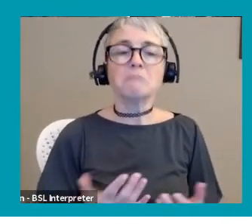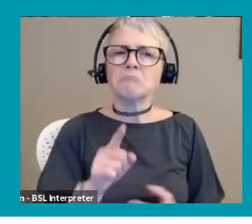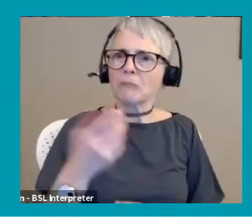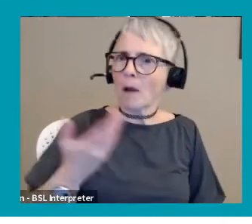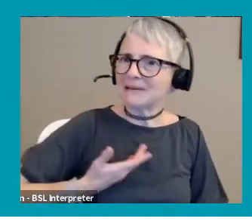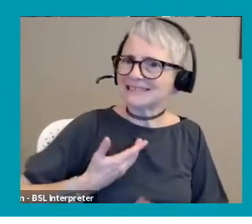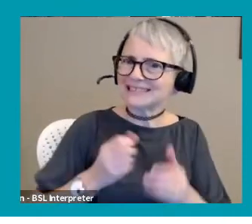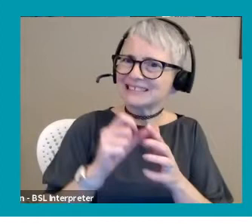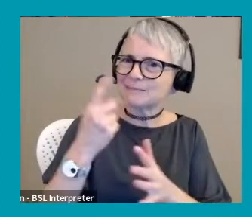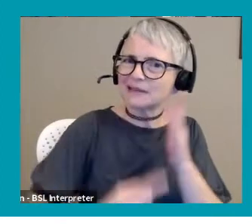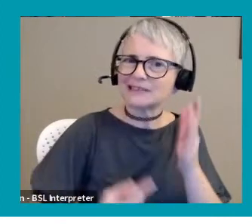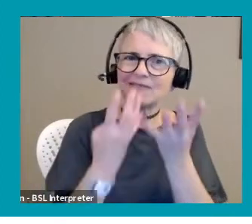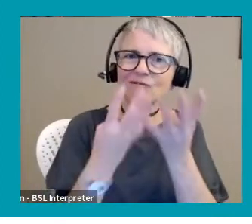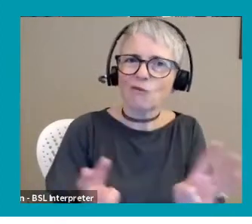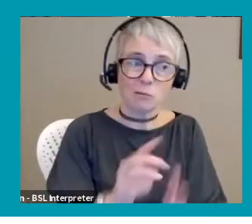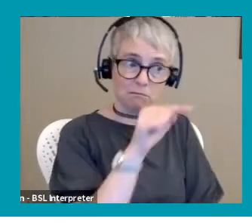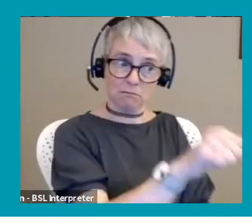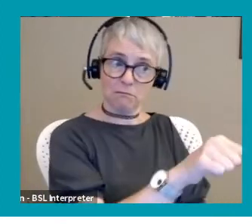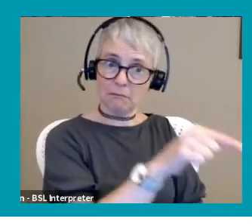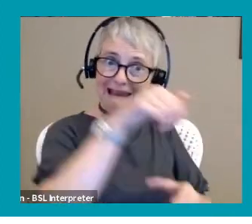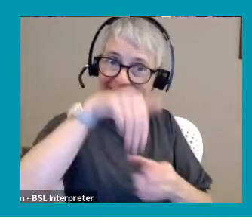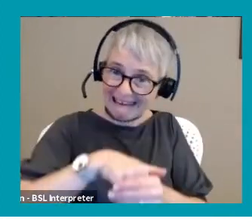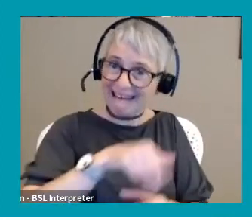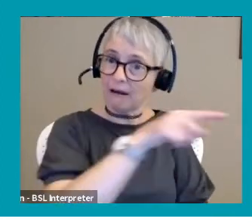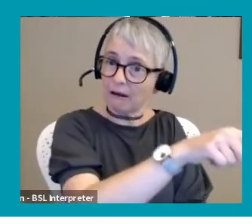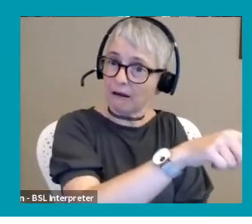Is there an internal disability group.